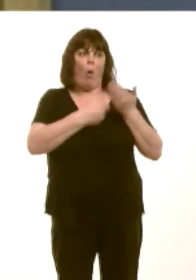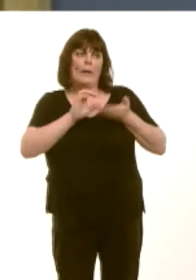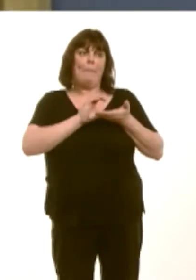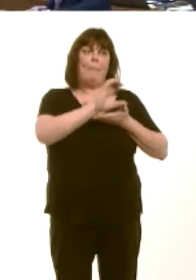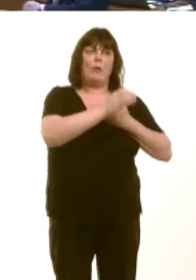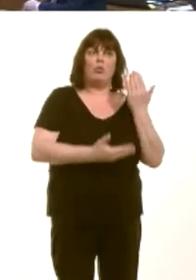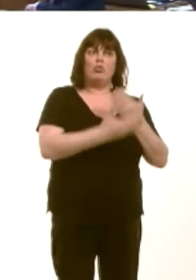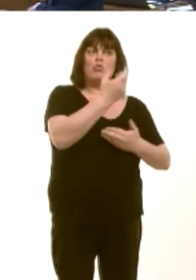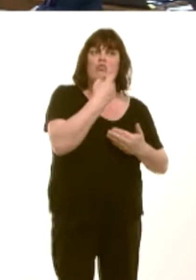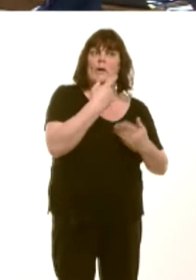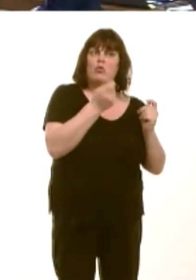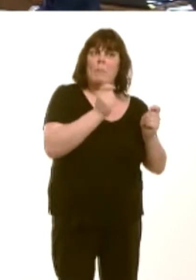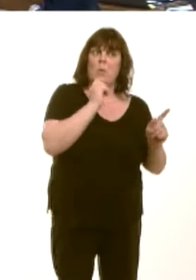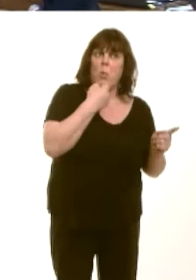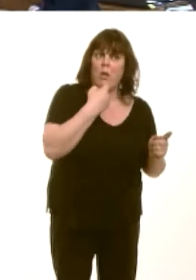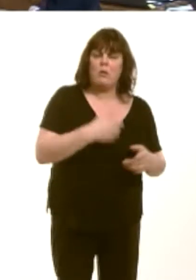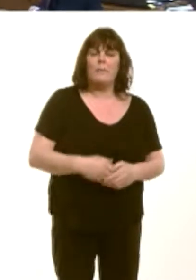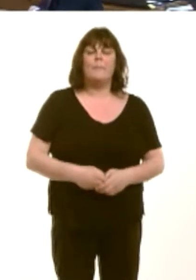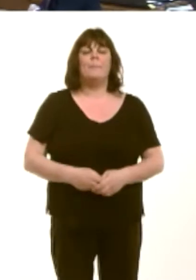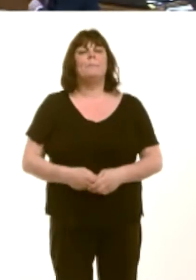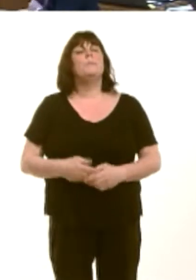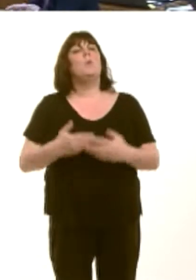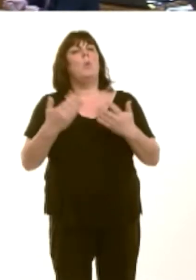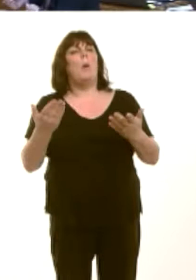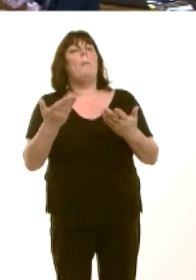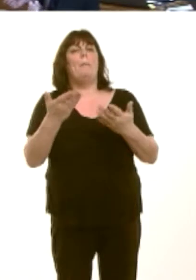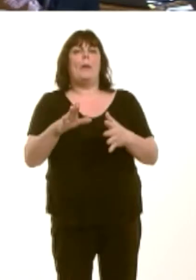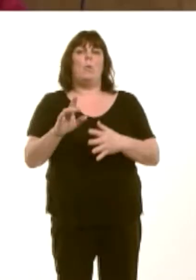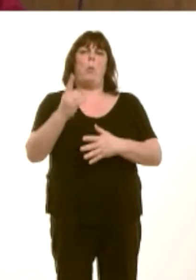Carwyn Jones: Well, first of all, weíve already had one element of paymentó£4 million in the last quarter.